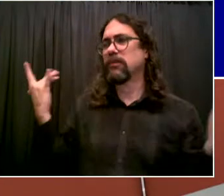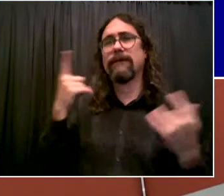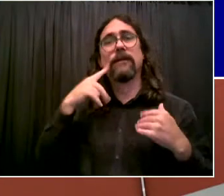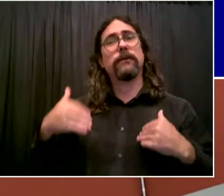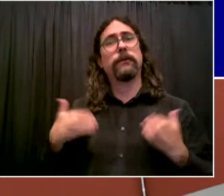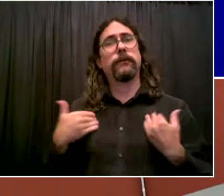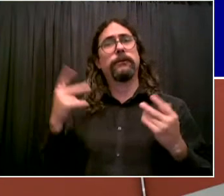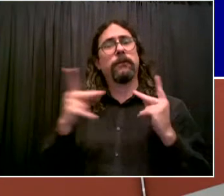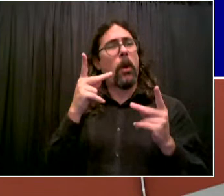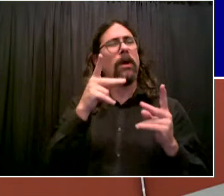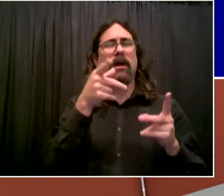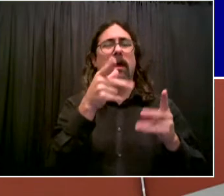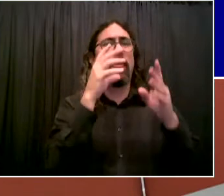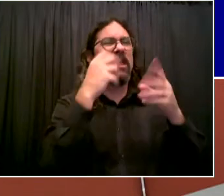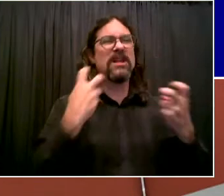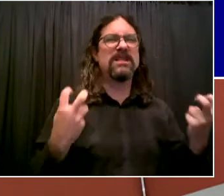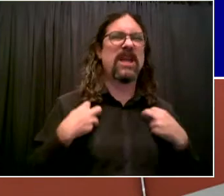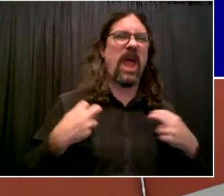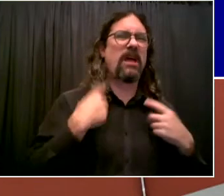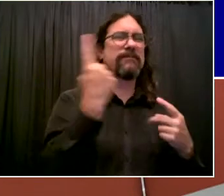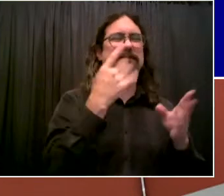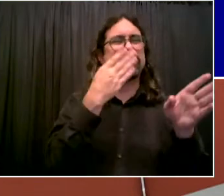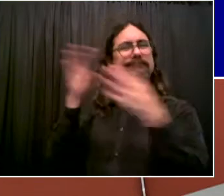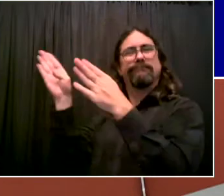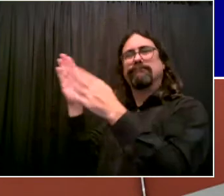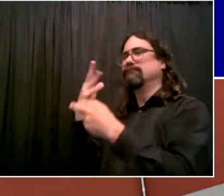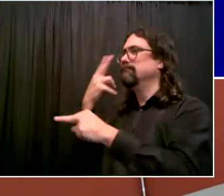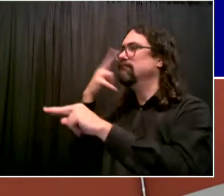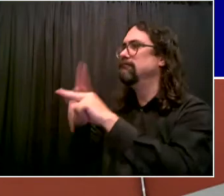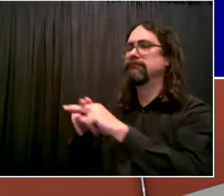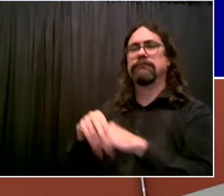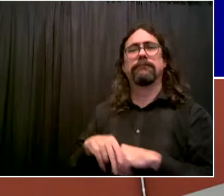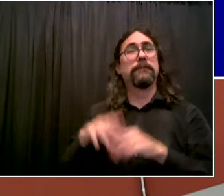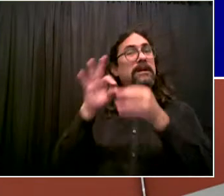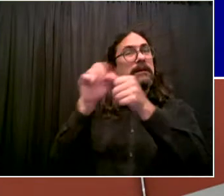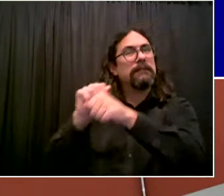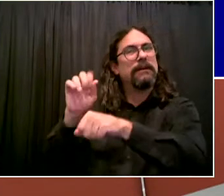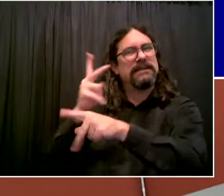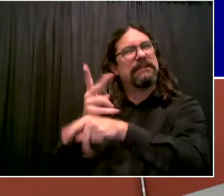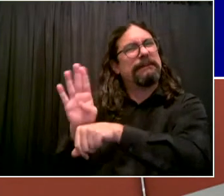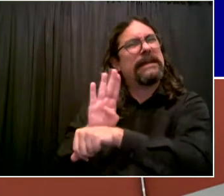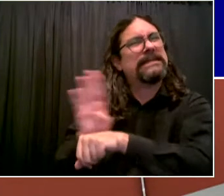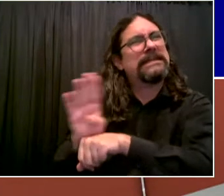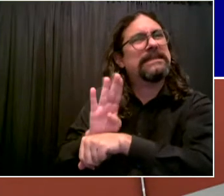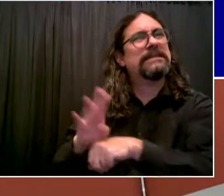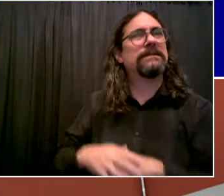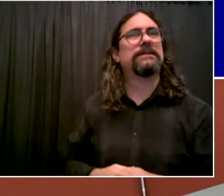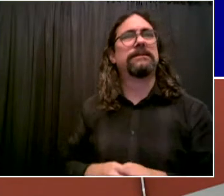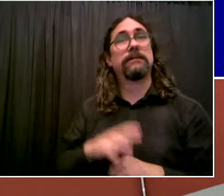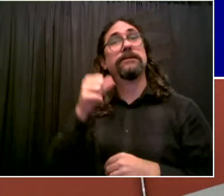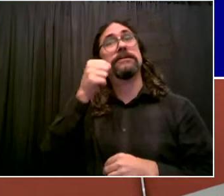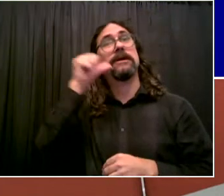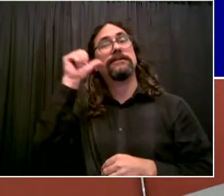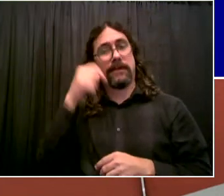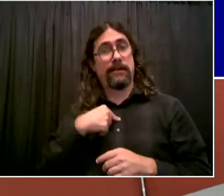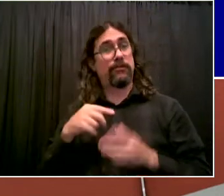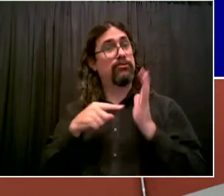MOVING.